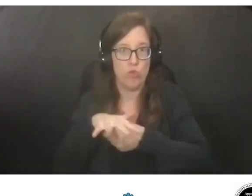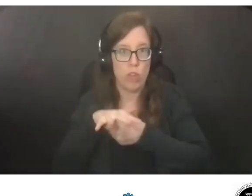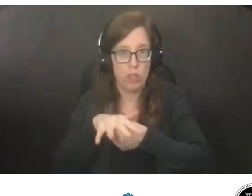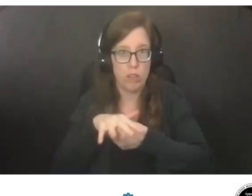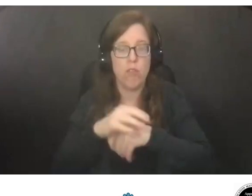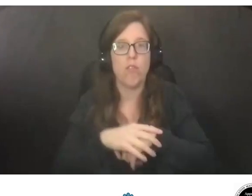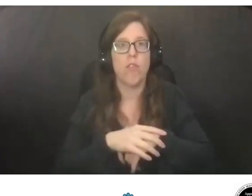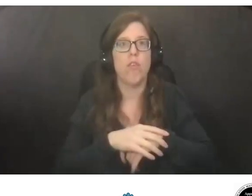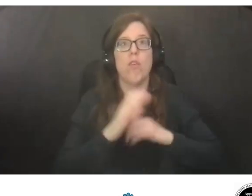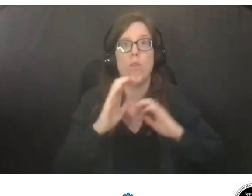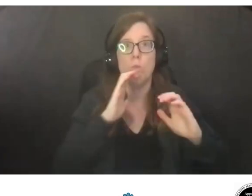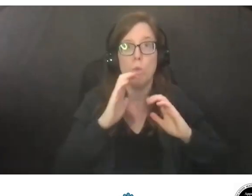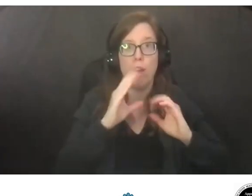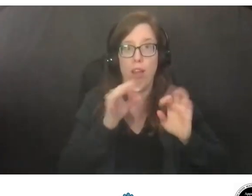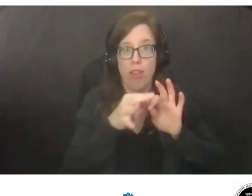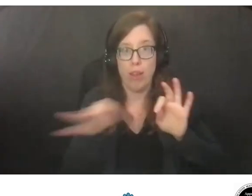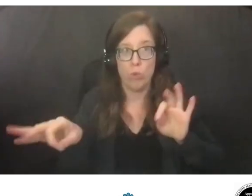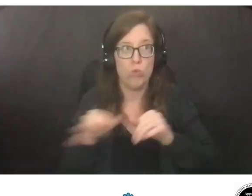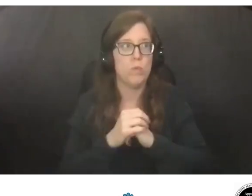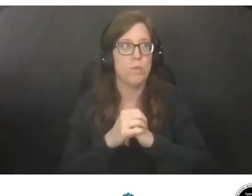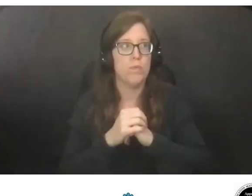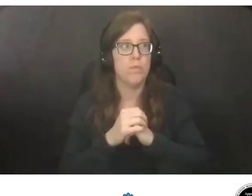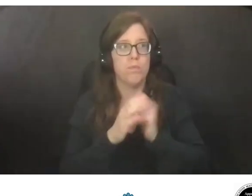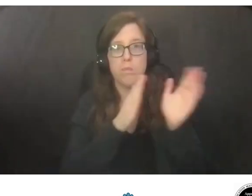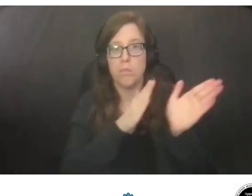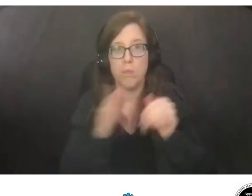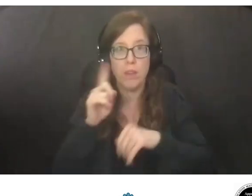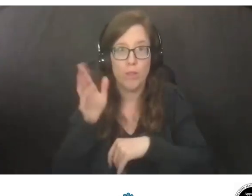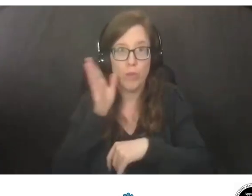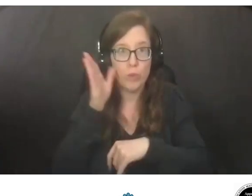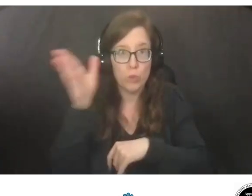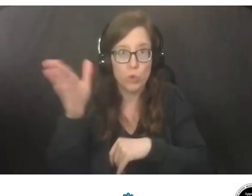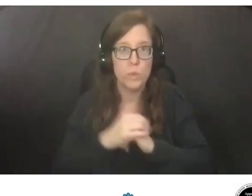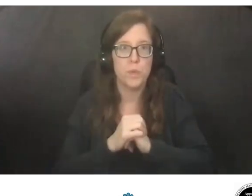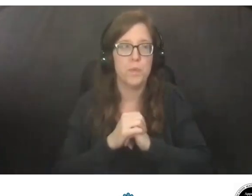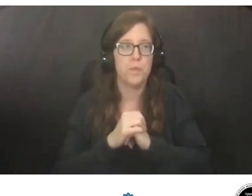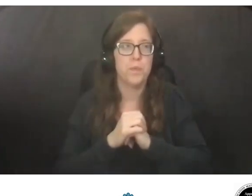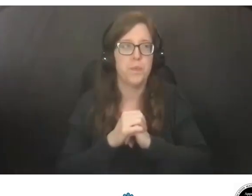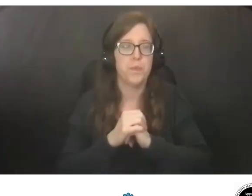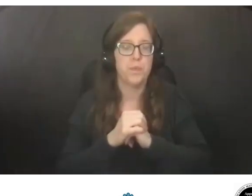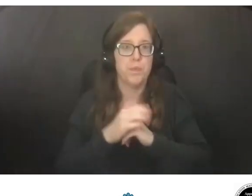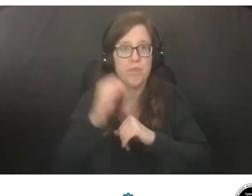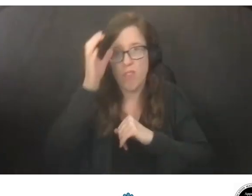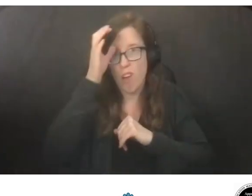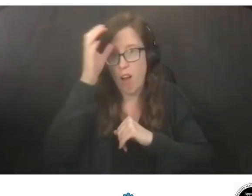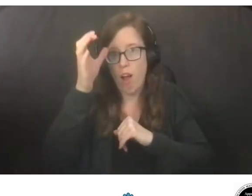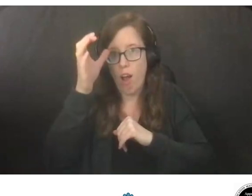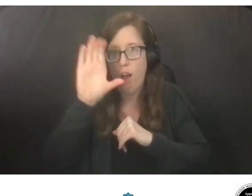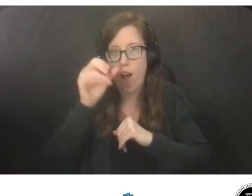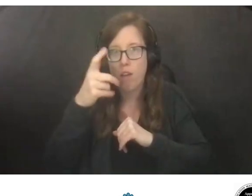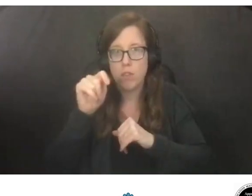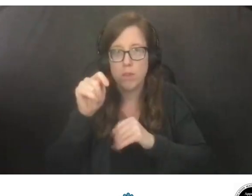Communication and Language, Planning for the Future, Concept Development,